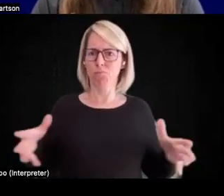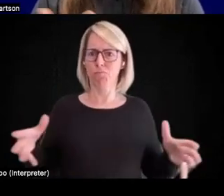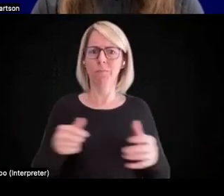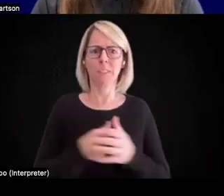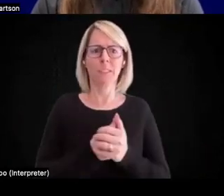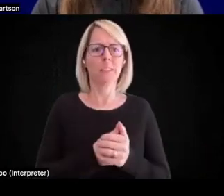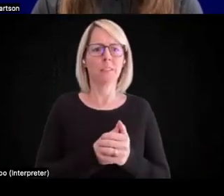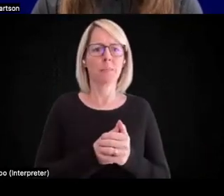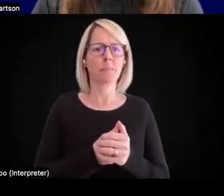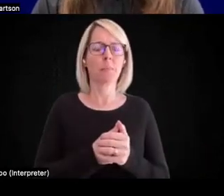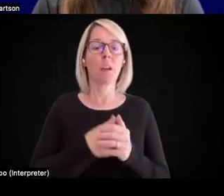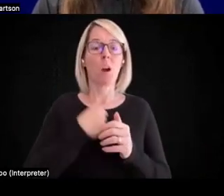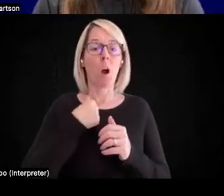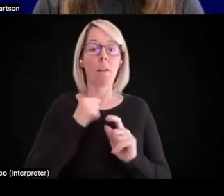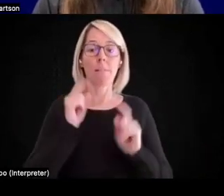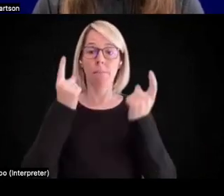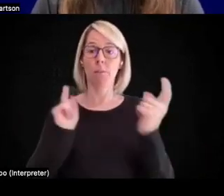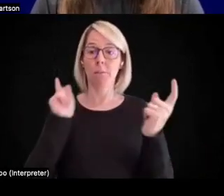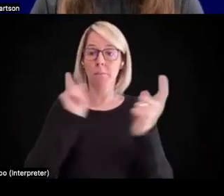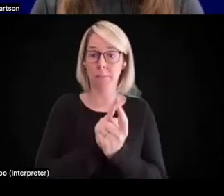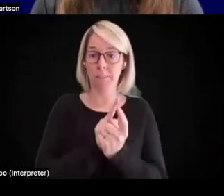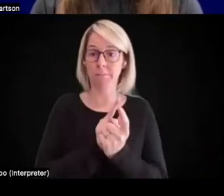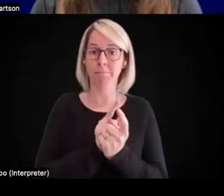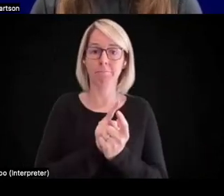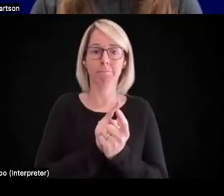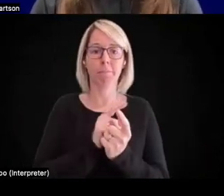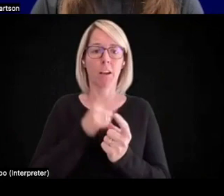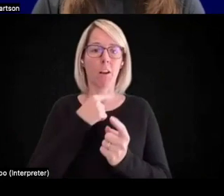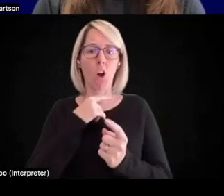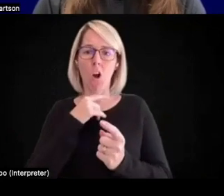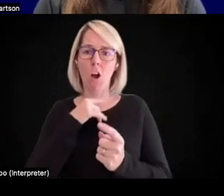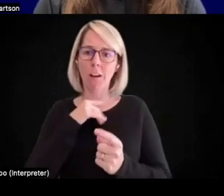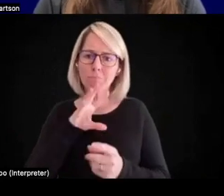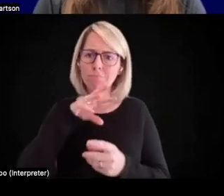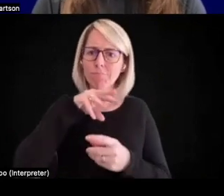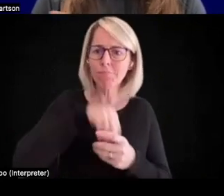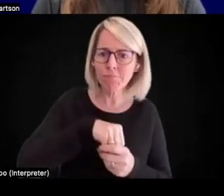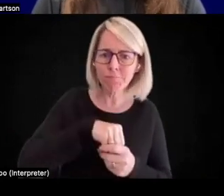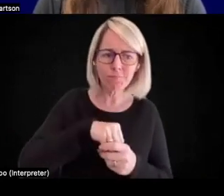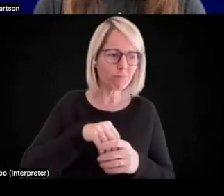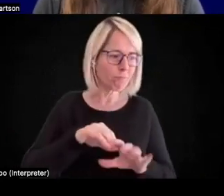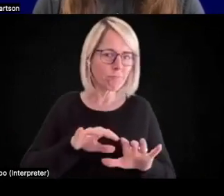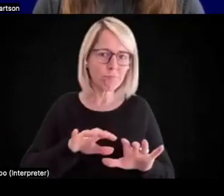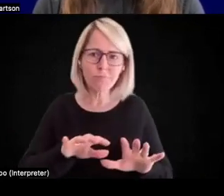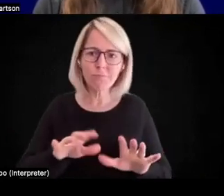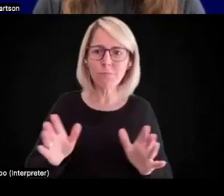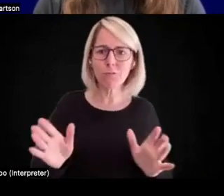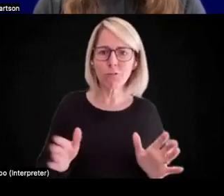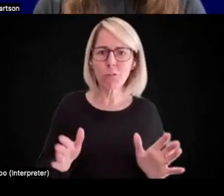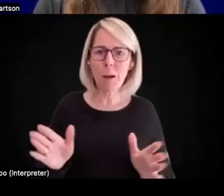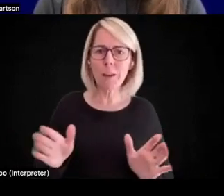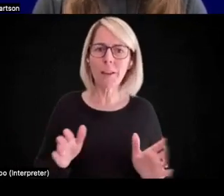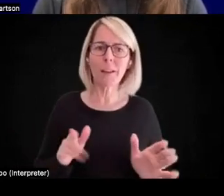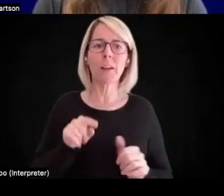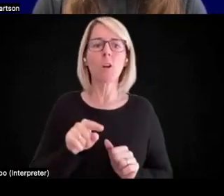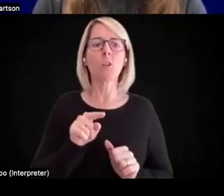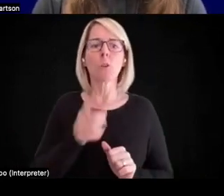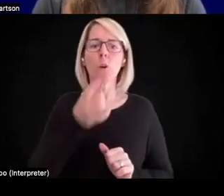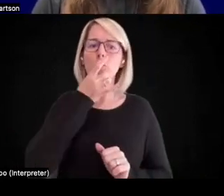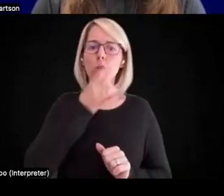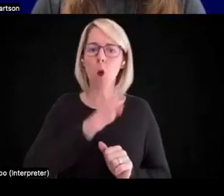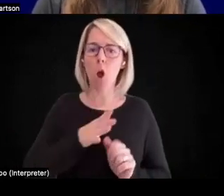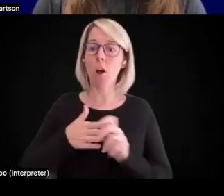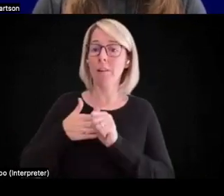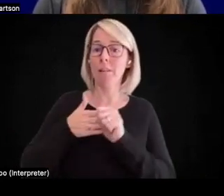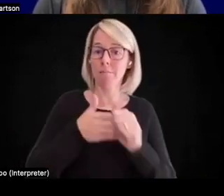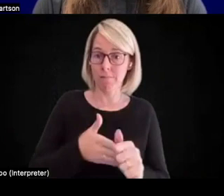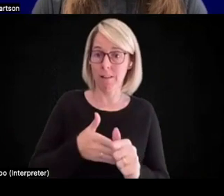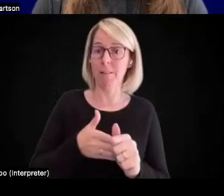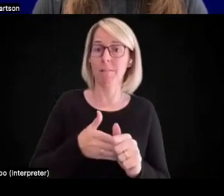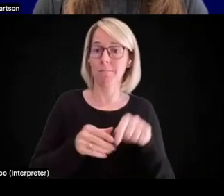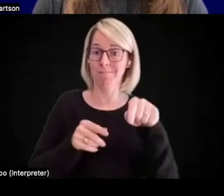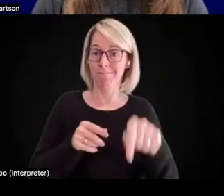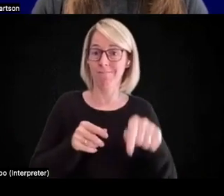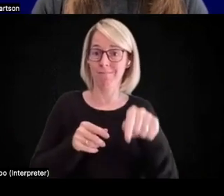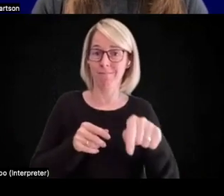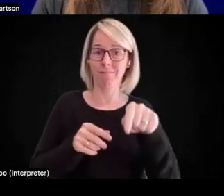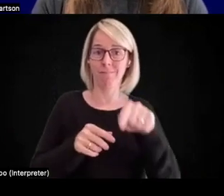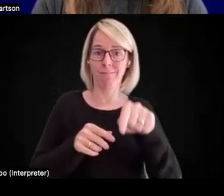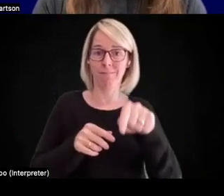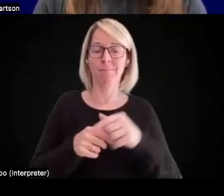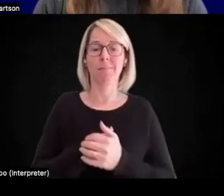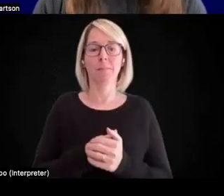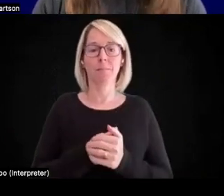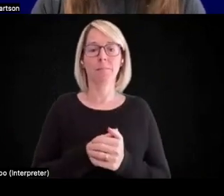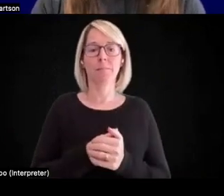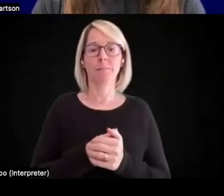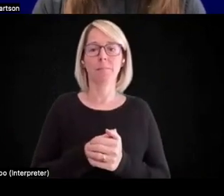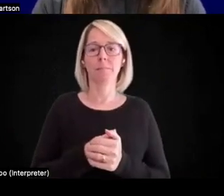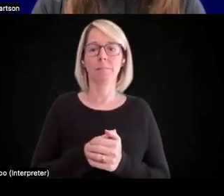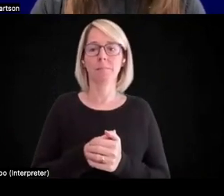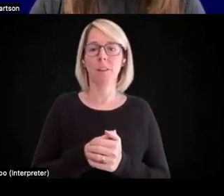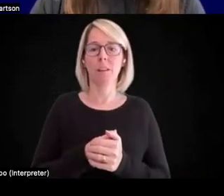and start joining in her drumming with her. So, this is very child led. I start with shared gaze,